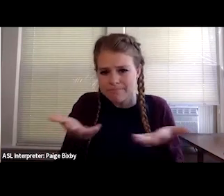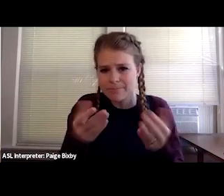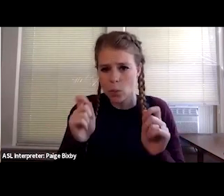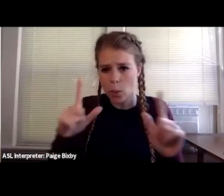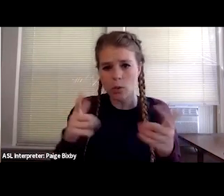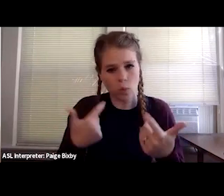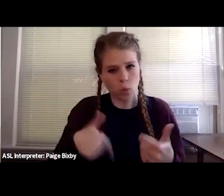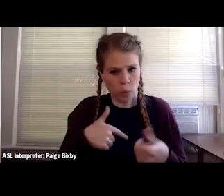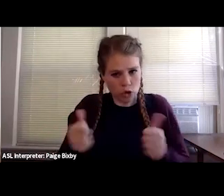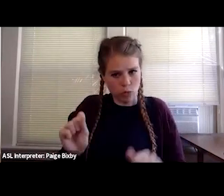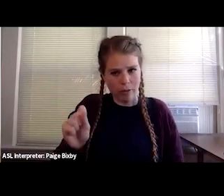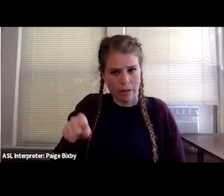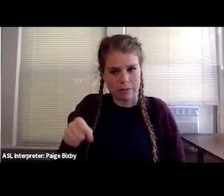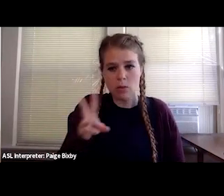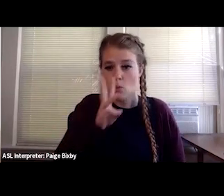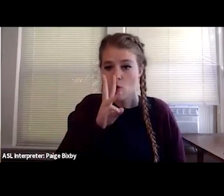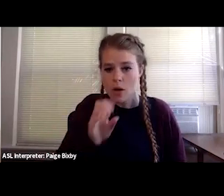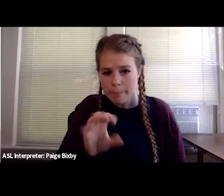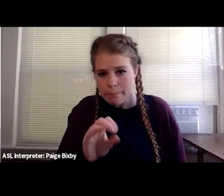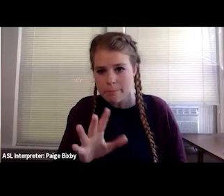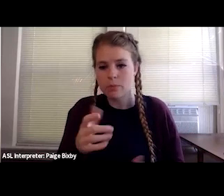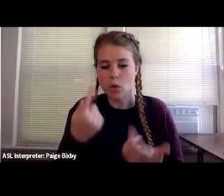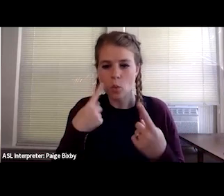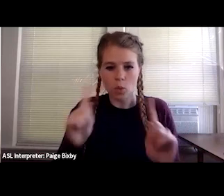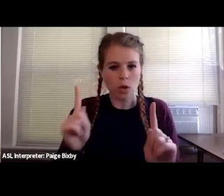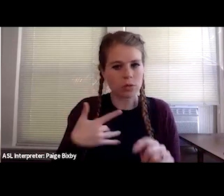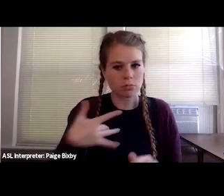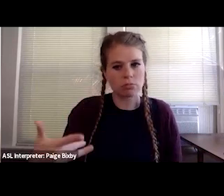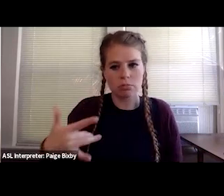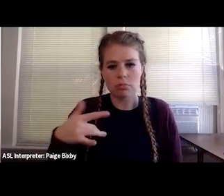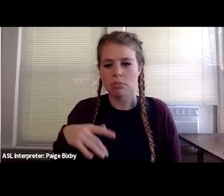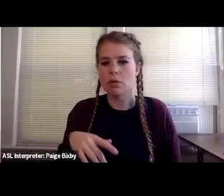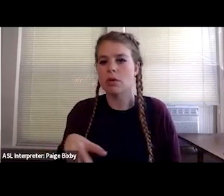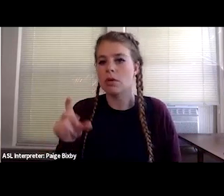You know, a little bit of water usually works great, again if somebody is not breathing,